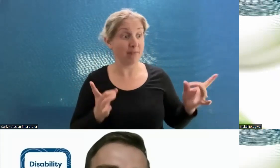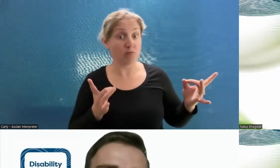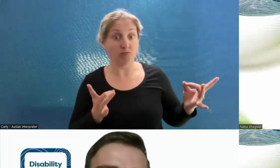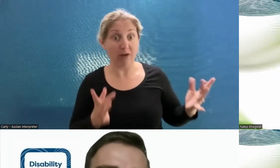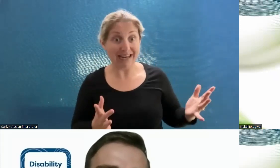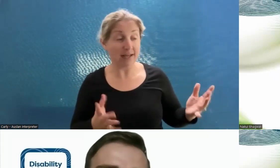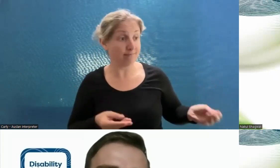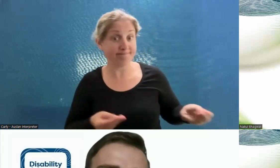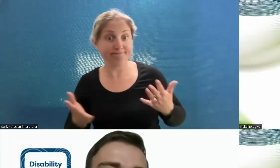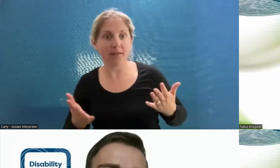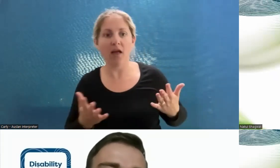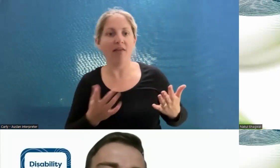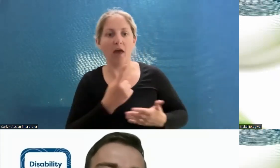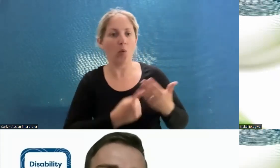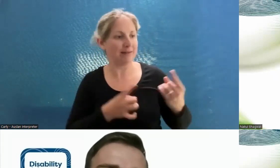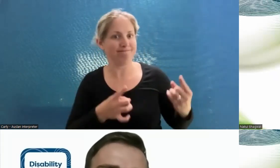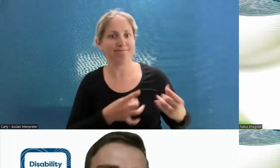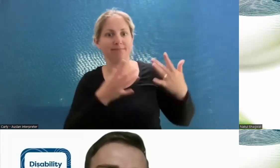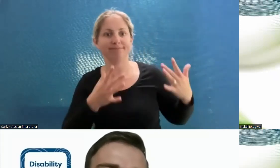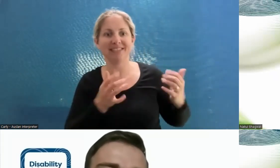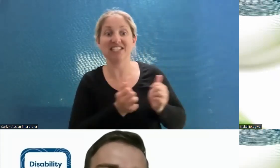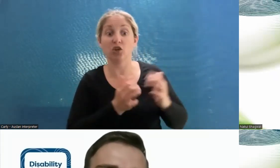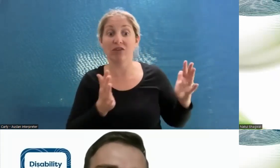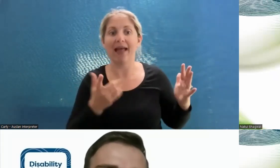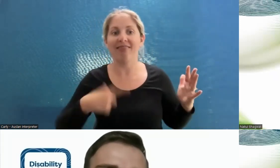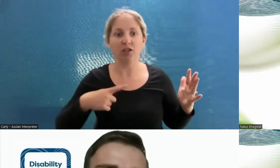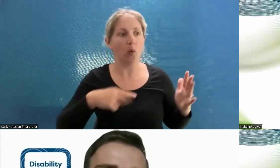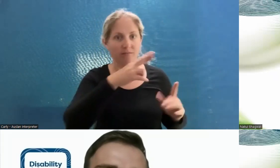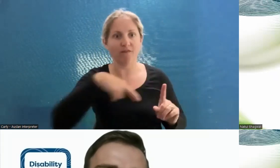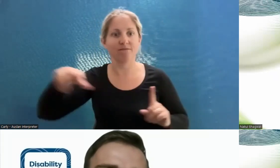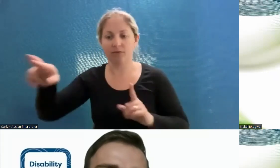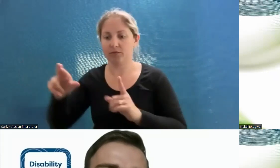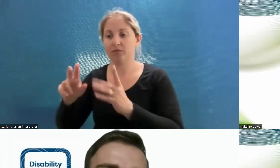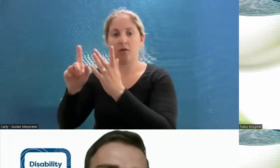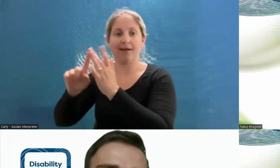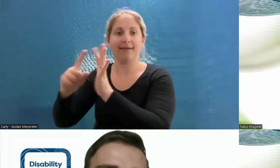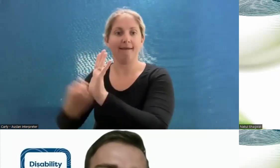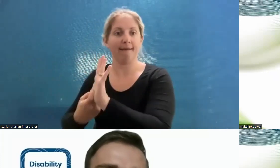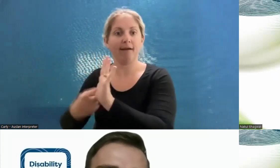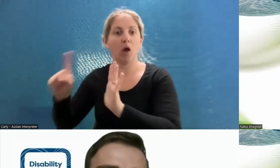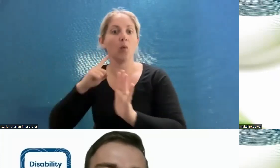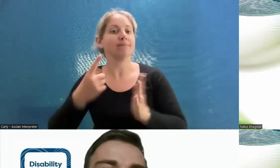the outcome, and that's why it's referred to the Independent Expert Reviewer for a third